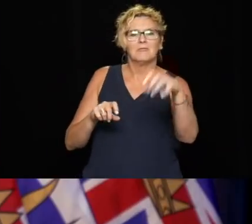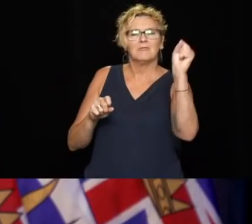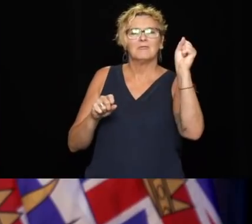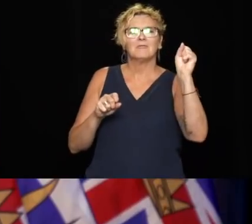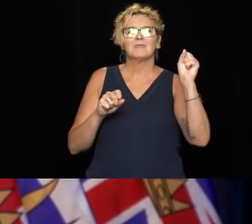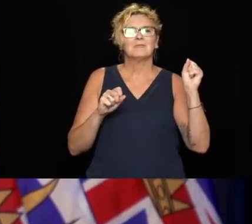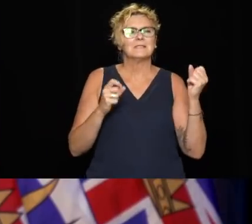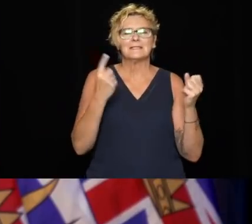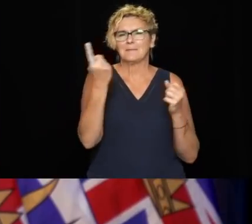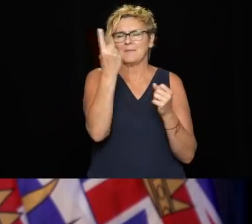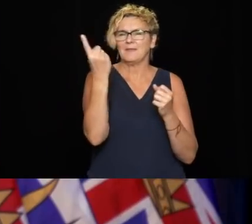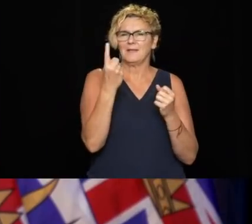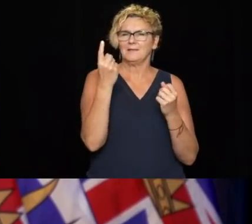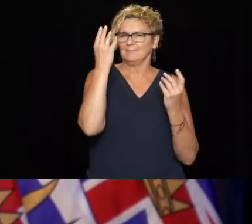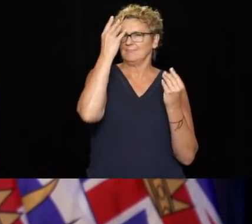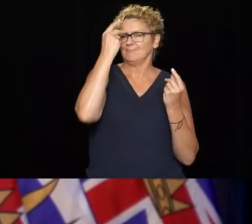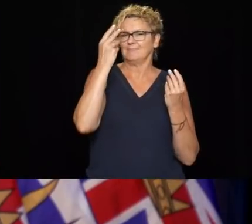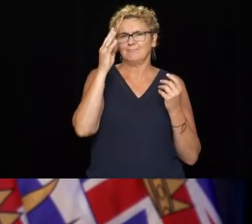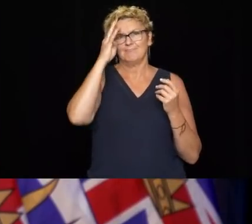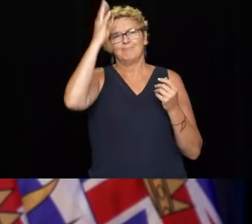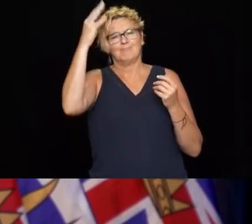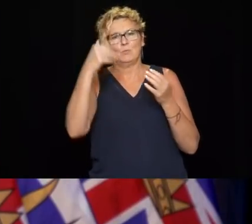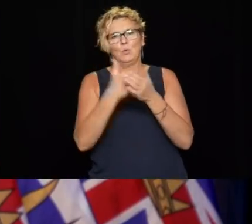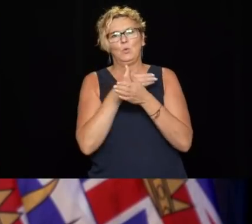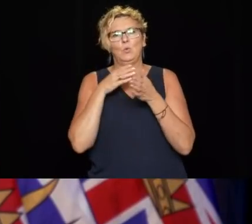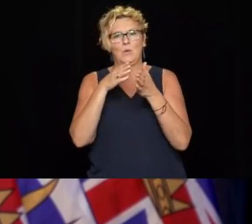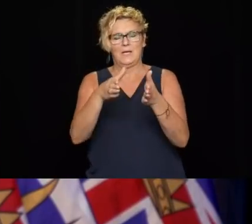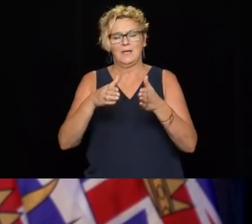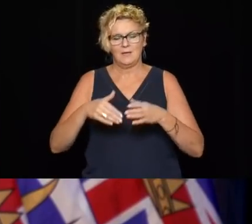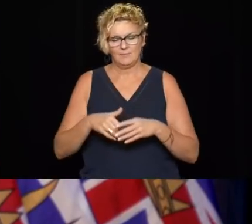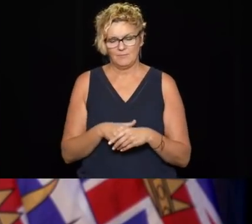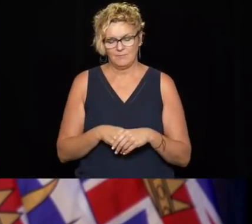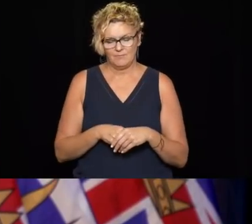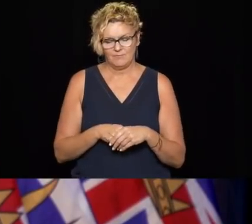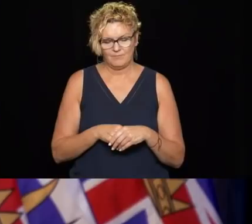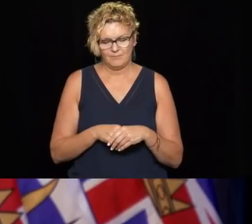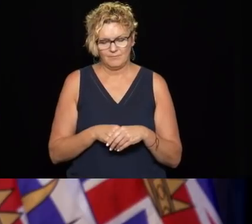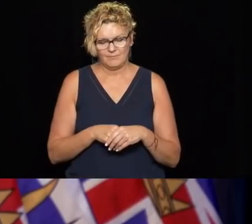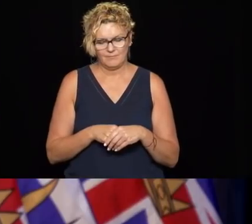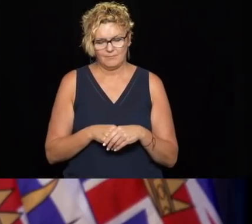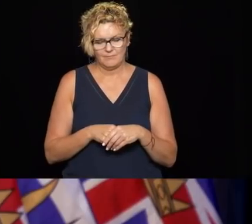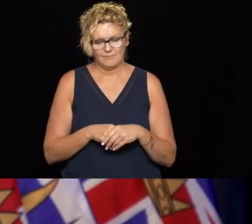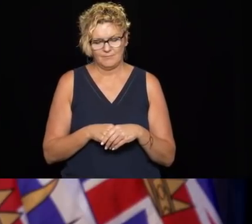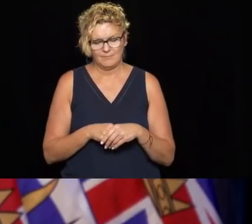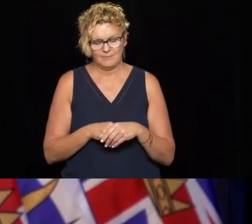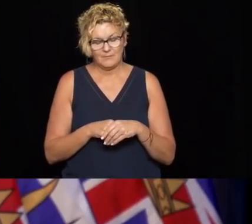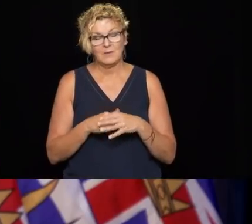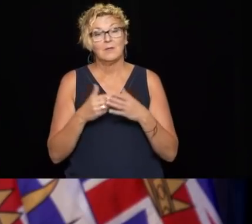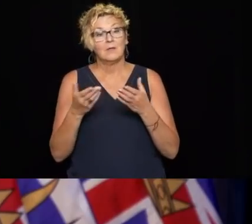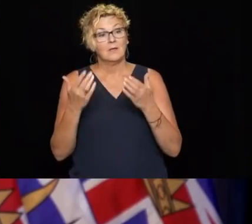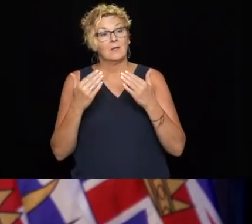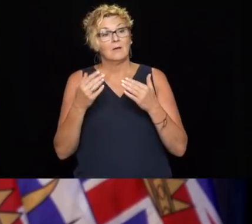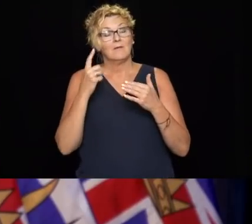things and there are lots of ways we can still celebrate and I think it is important for us to still celebrate during this time.